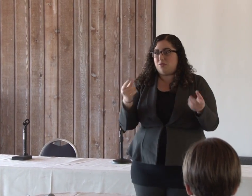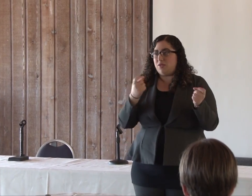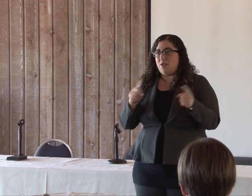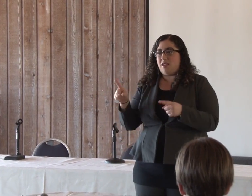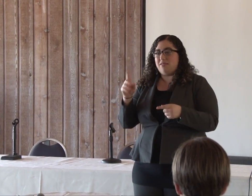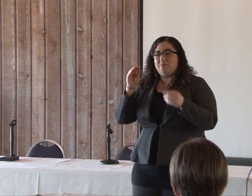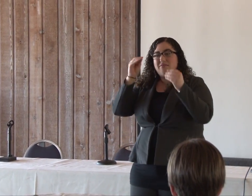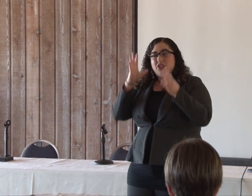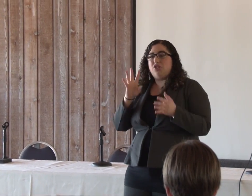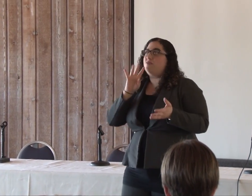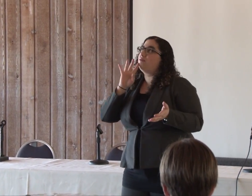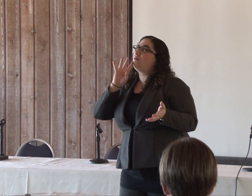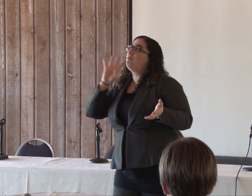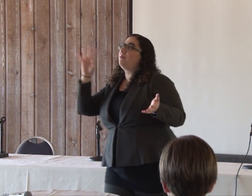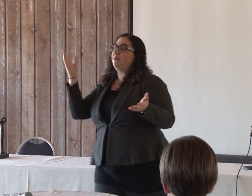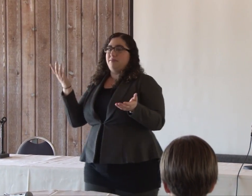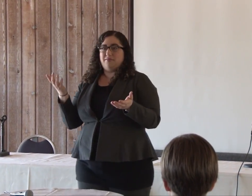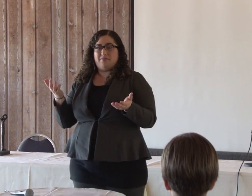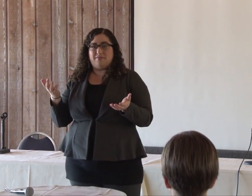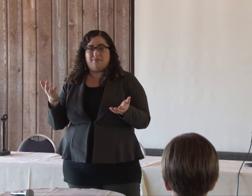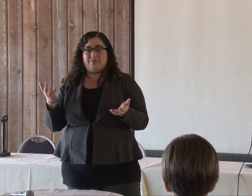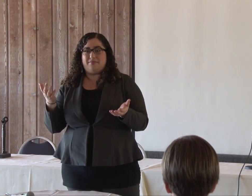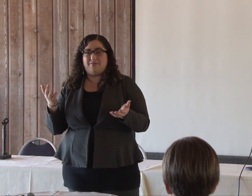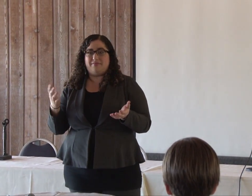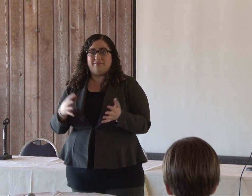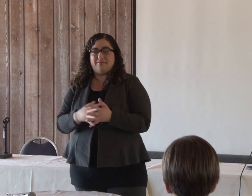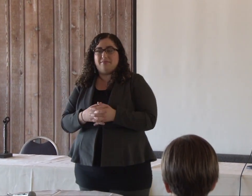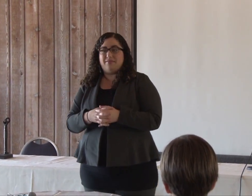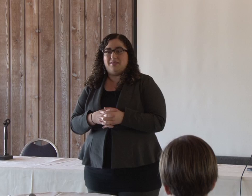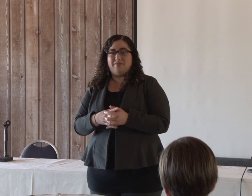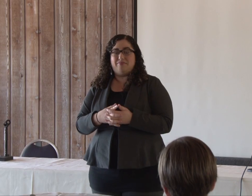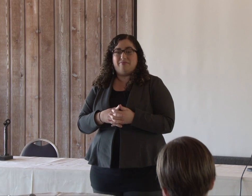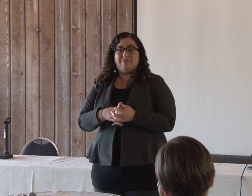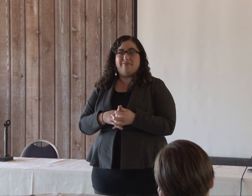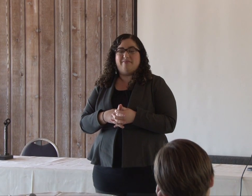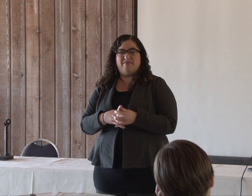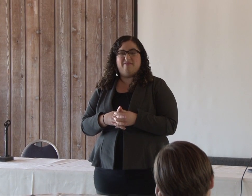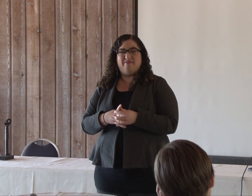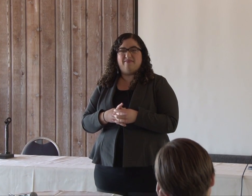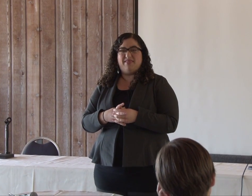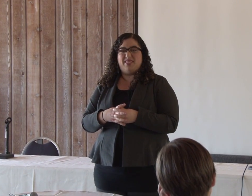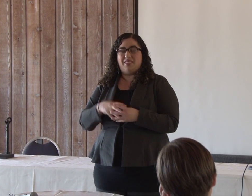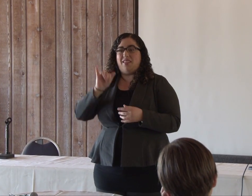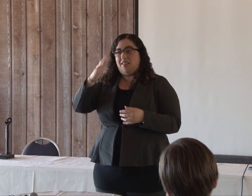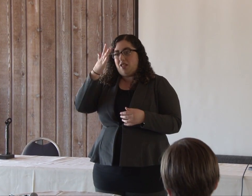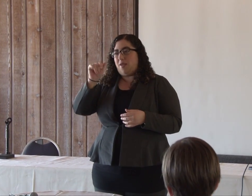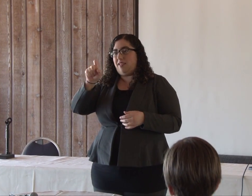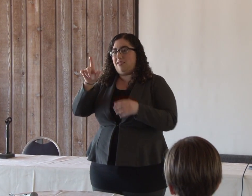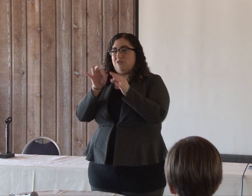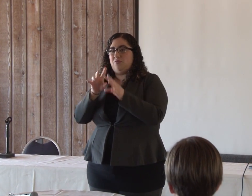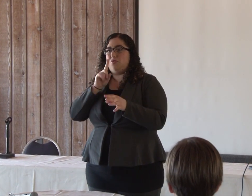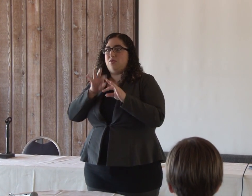to write something on the board. Right. And the child is lost because they were looking at the teacher's lips to understand but now the teacher has